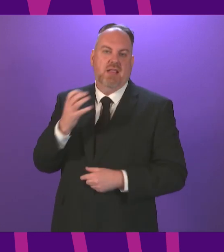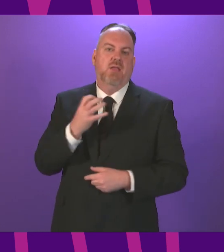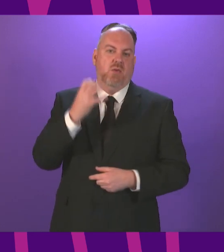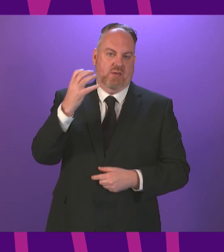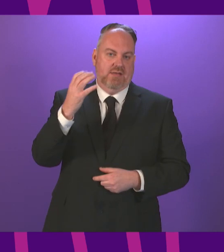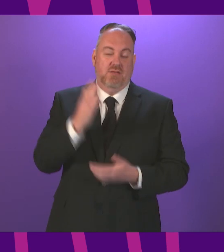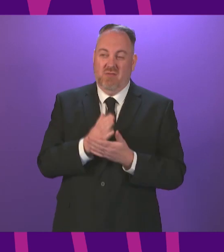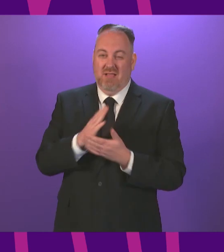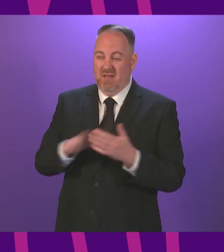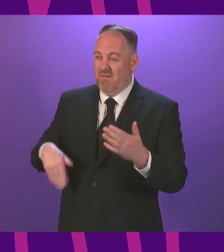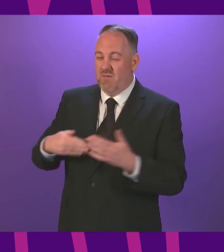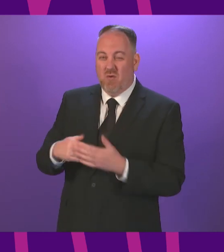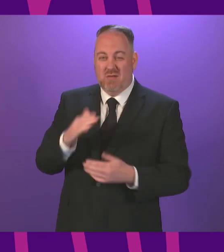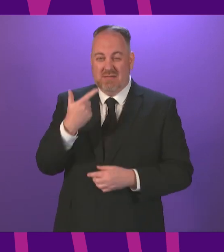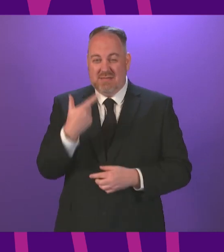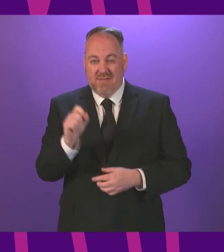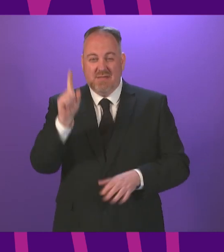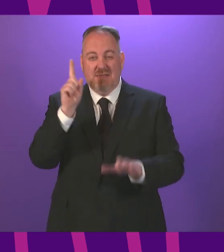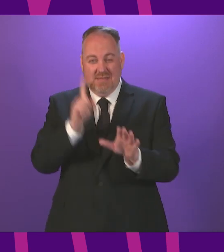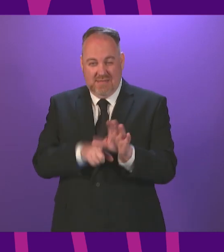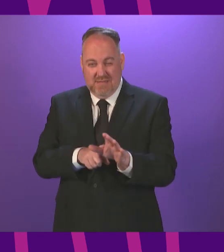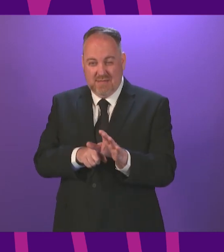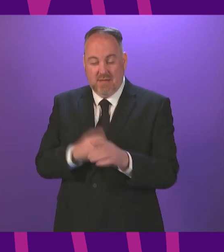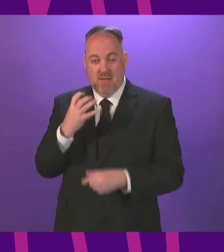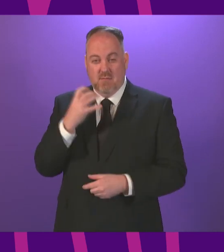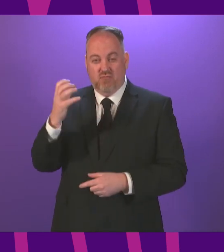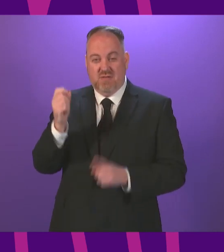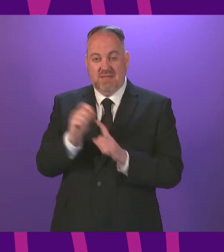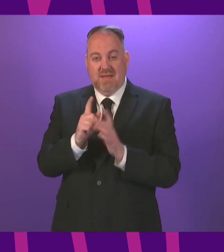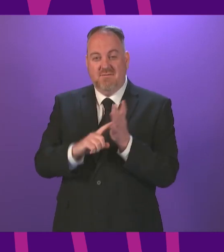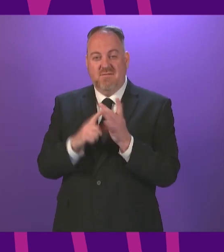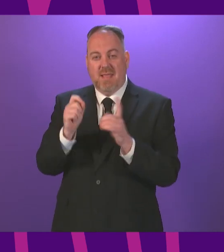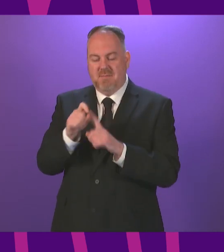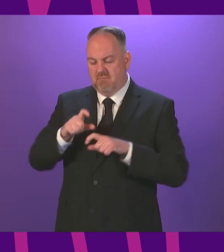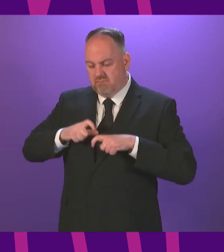For more than seven decades, Prince Philip was a constant at the Queen’s side. None of